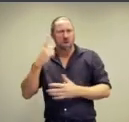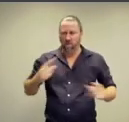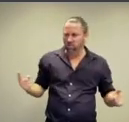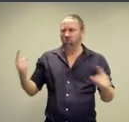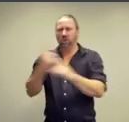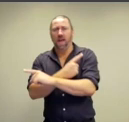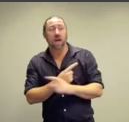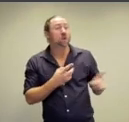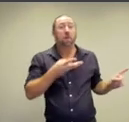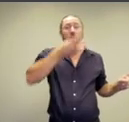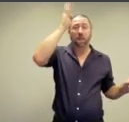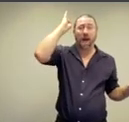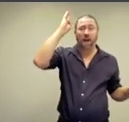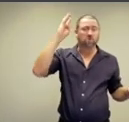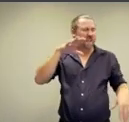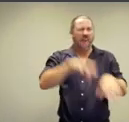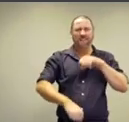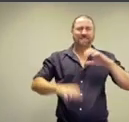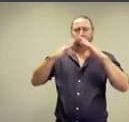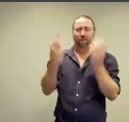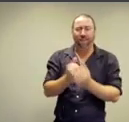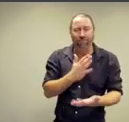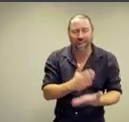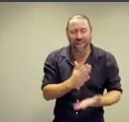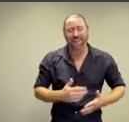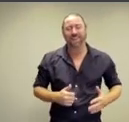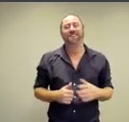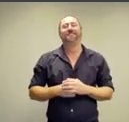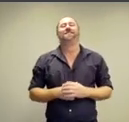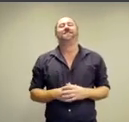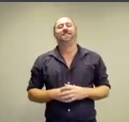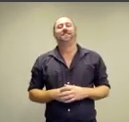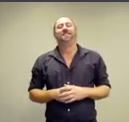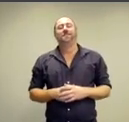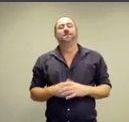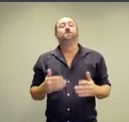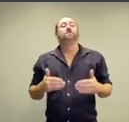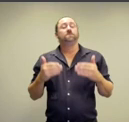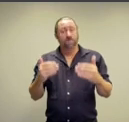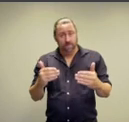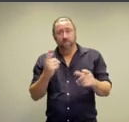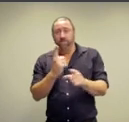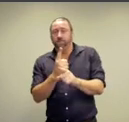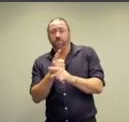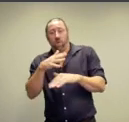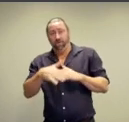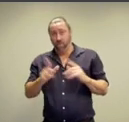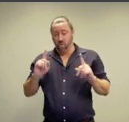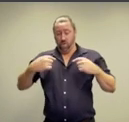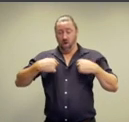quo. Punks kind of, just didn't like anything. So moving on,